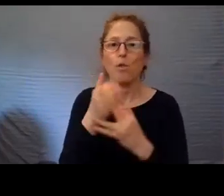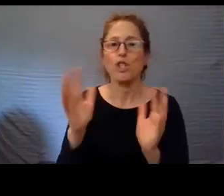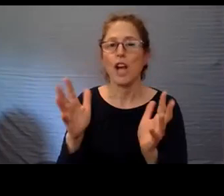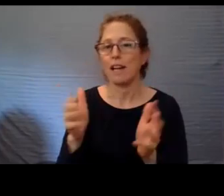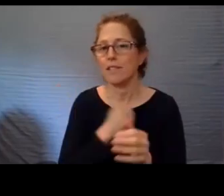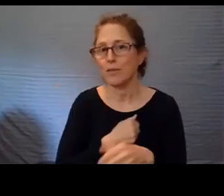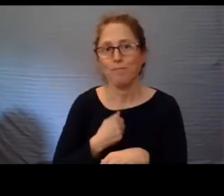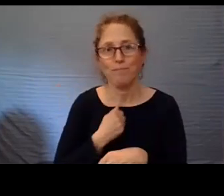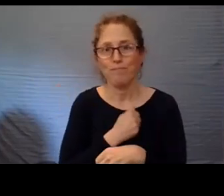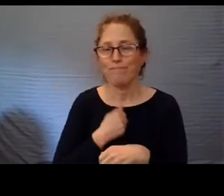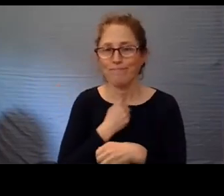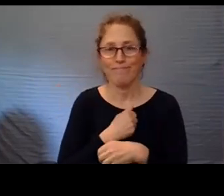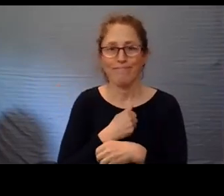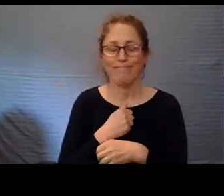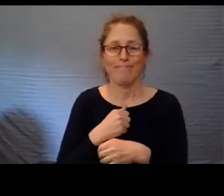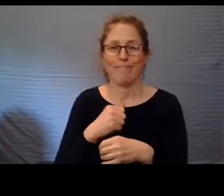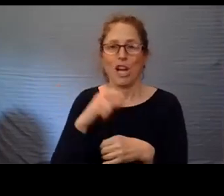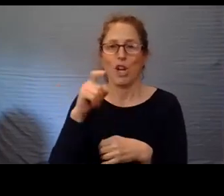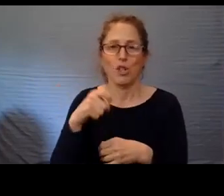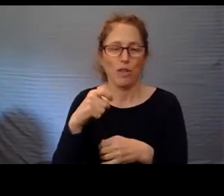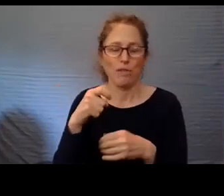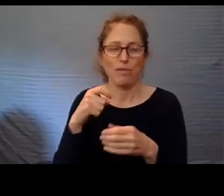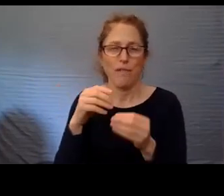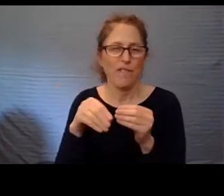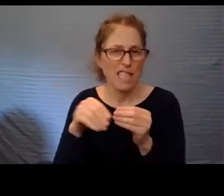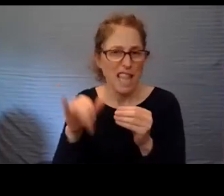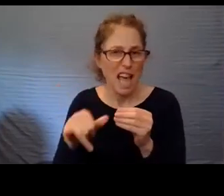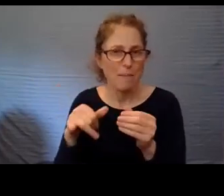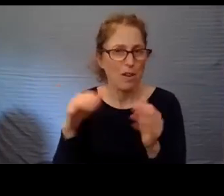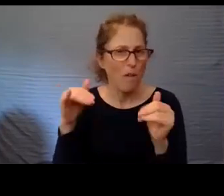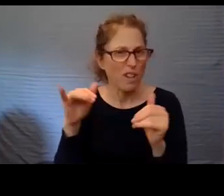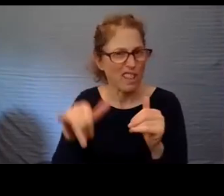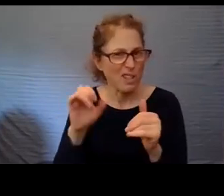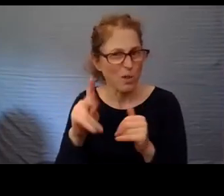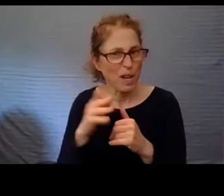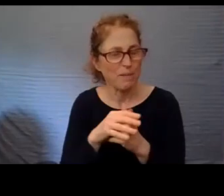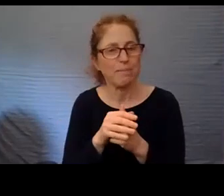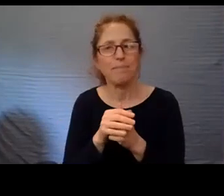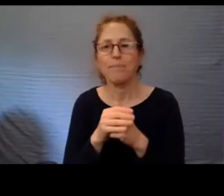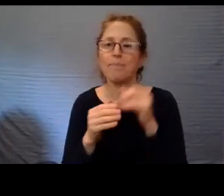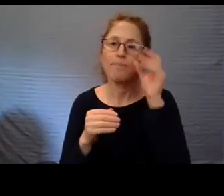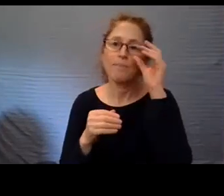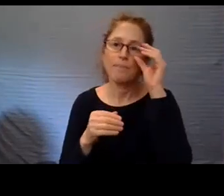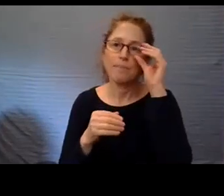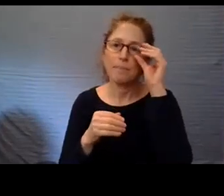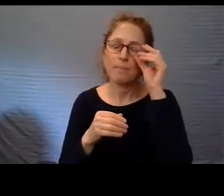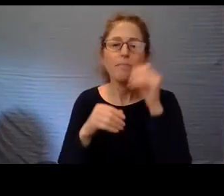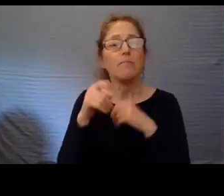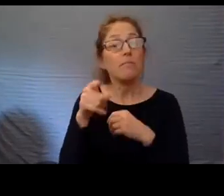That was an oversight on my part. Hopefully that will be all right. You are free to ask questions at any time.